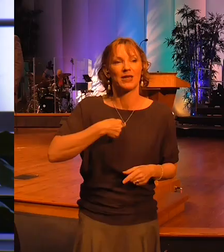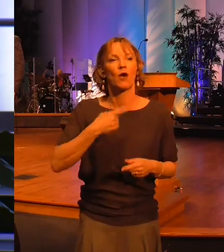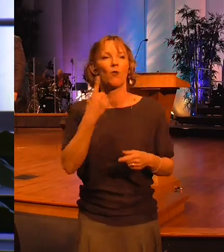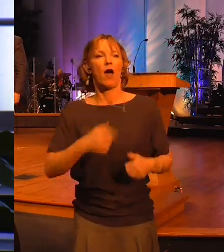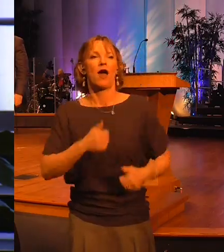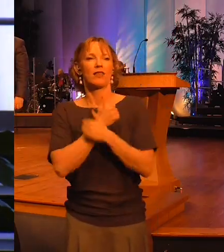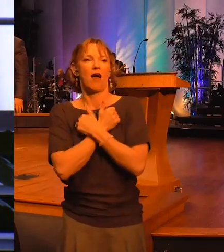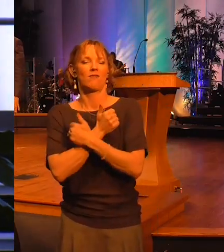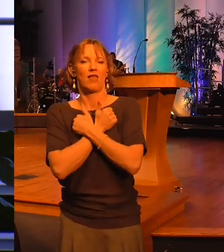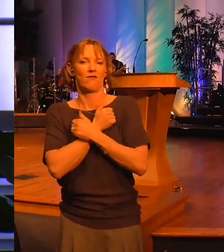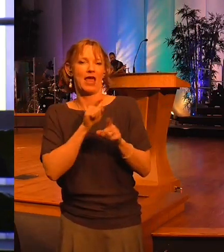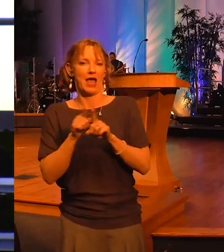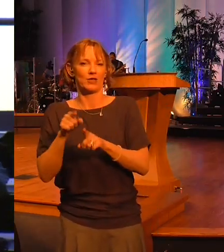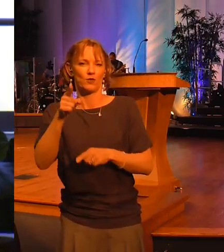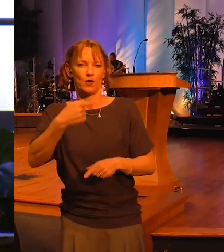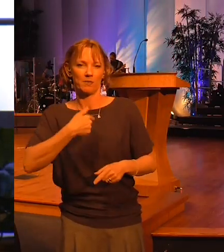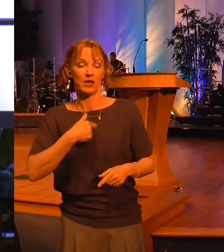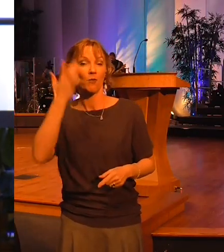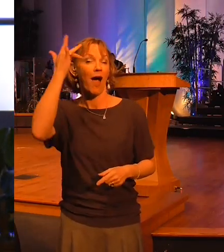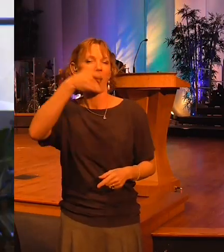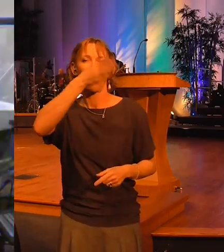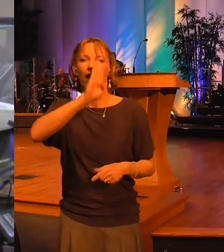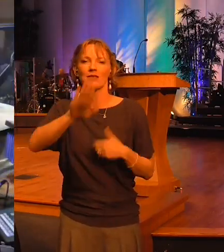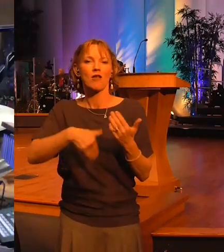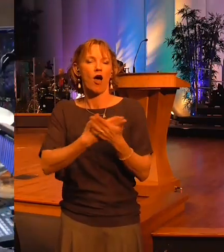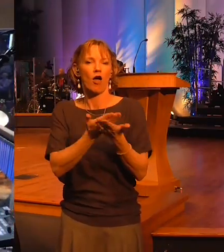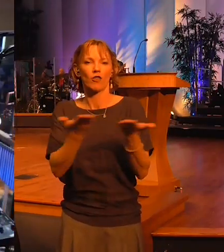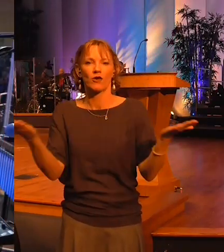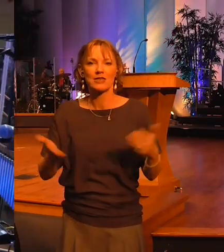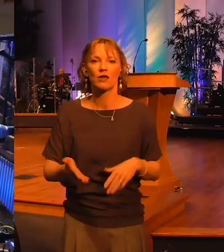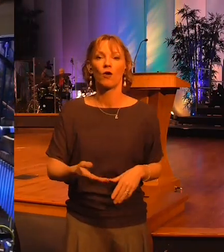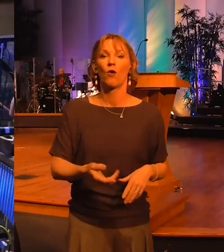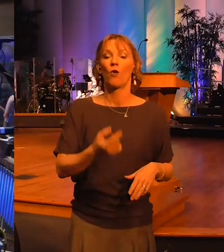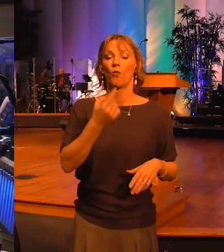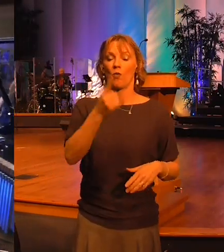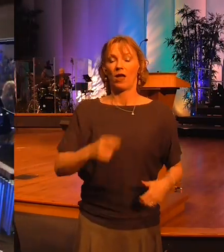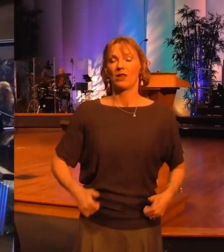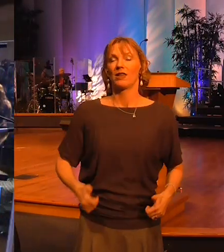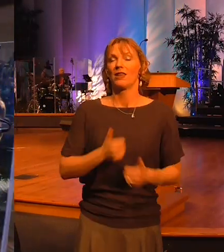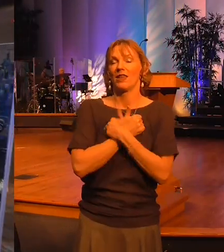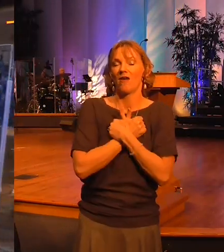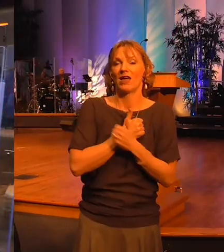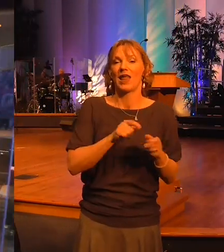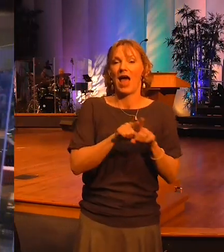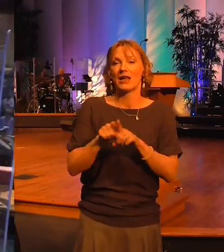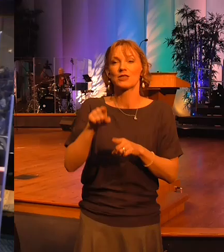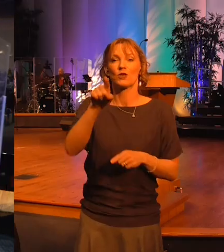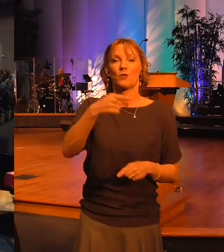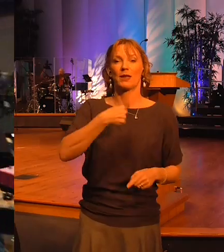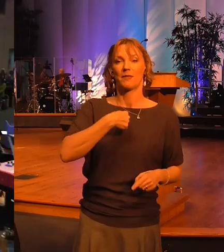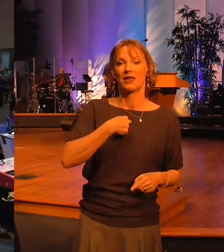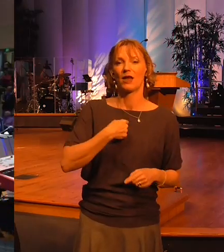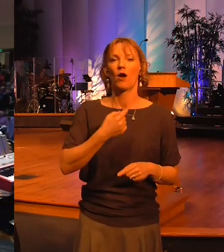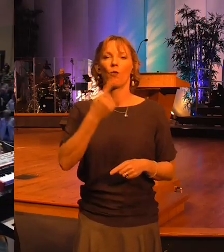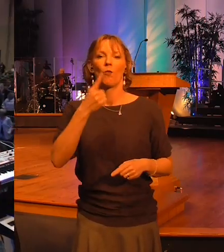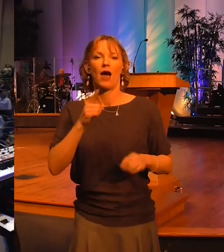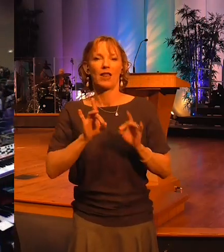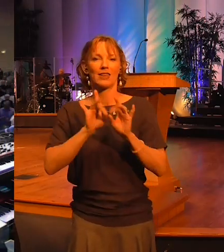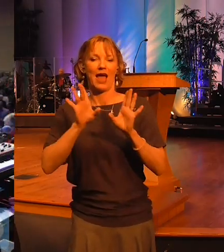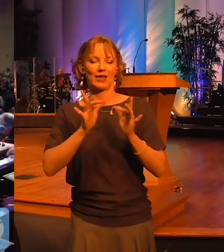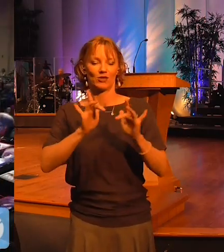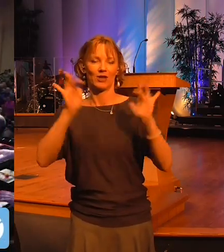you and me god is all there is one love living as you and me one light shining as you and me